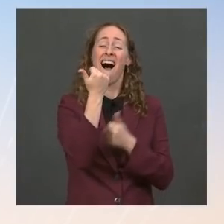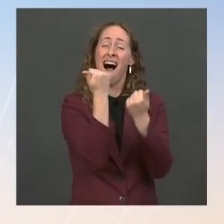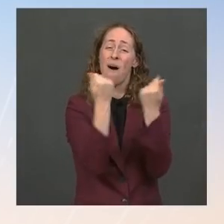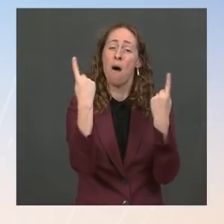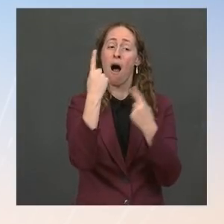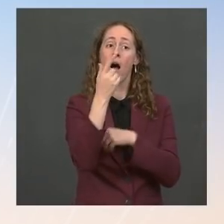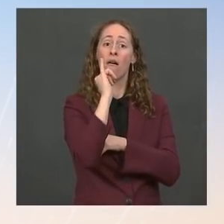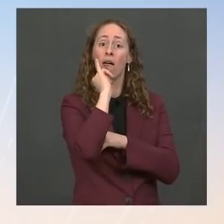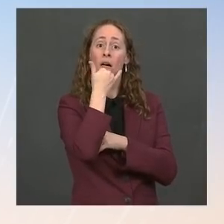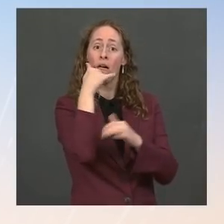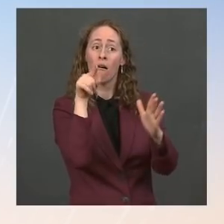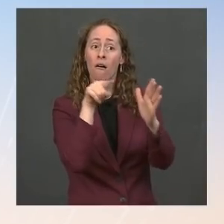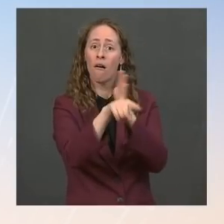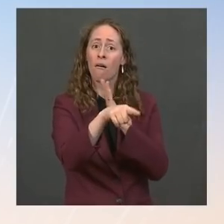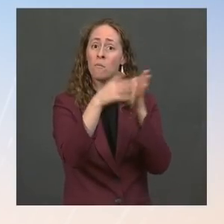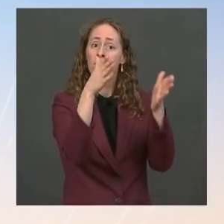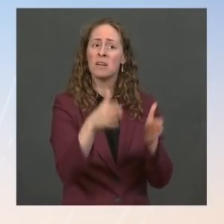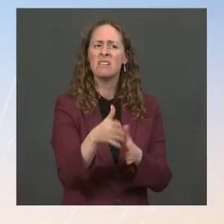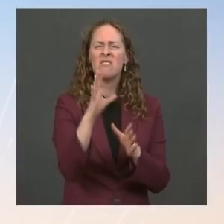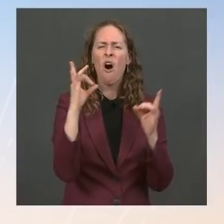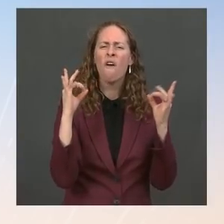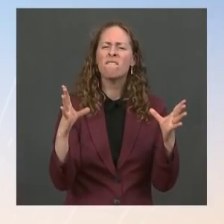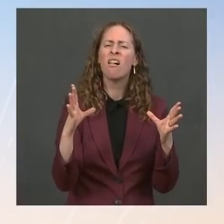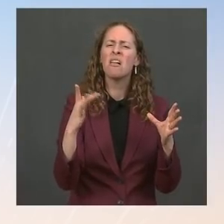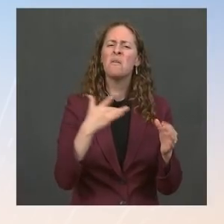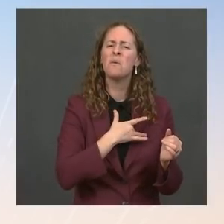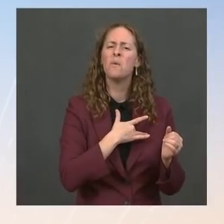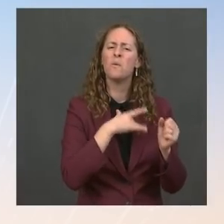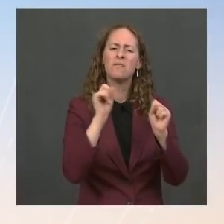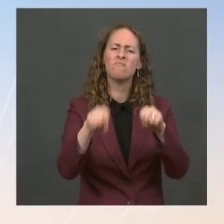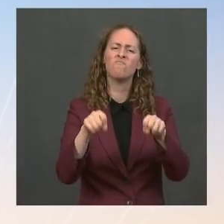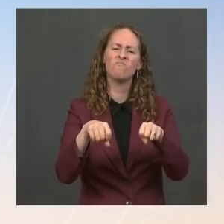As was made clear in the comments by the Secretary of Defense,